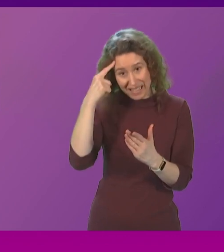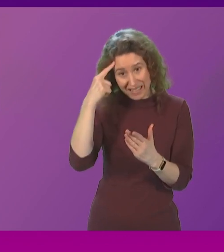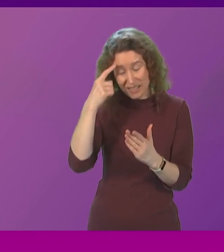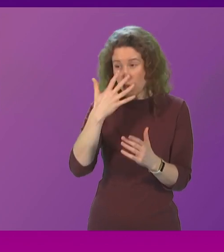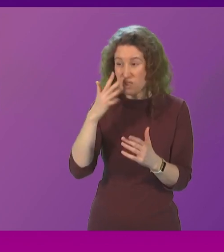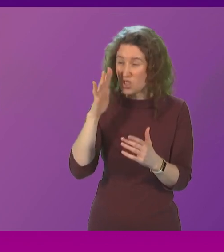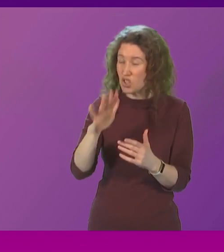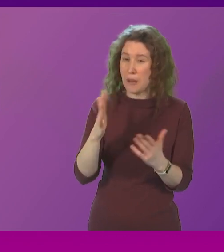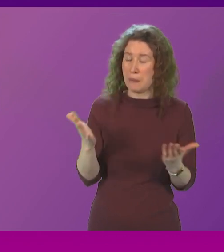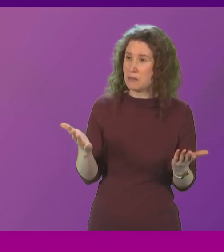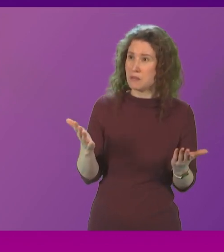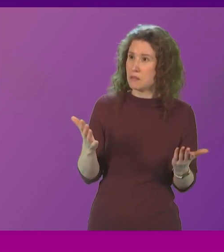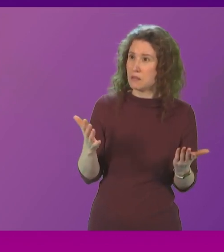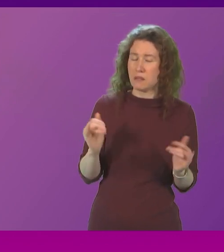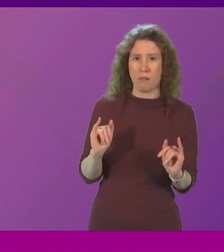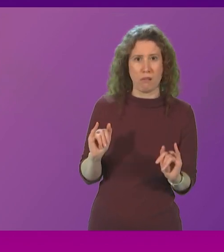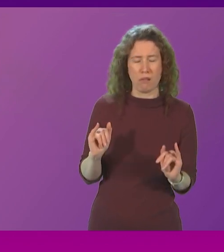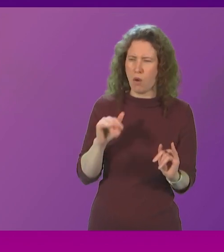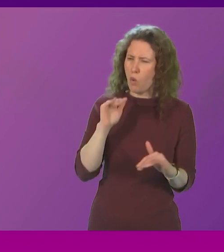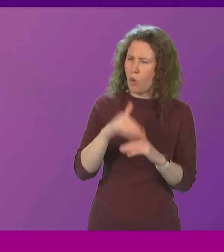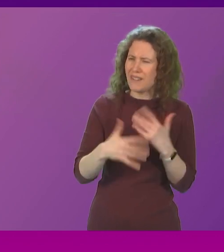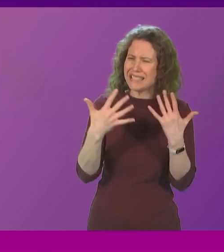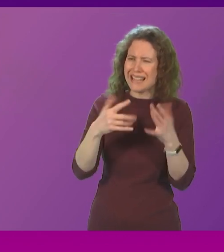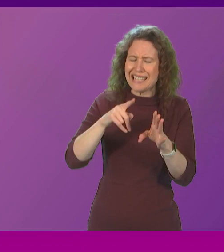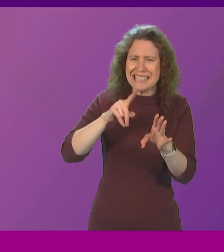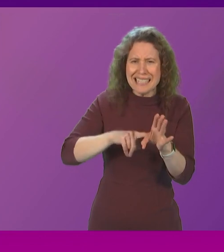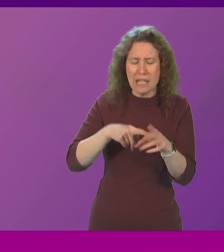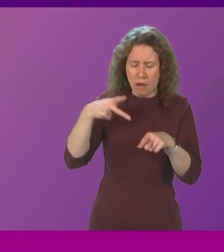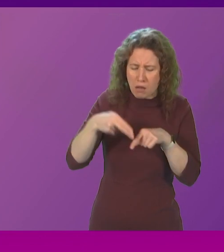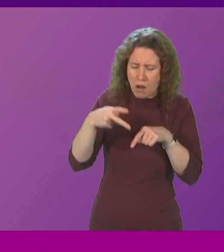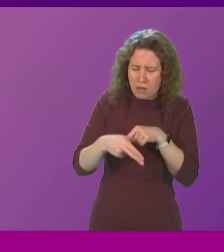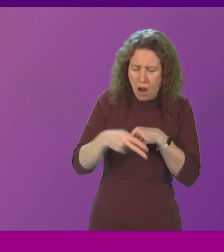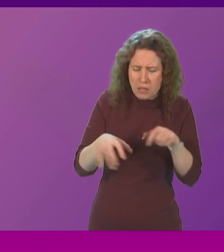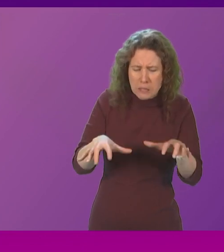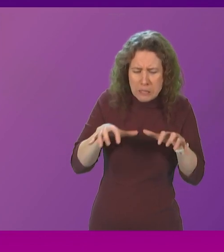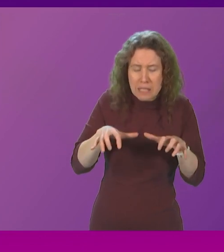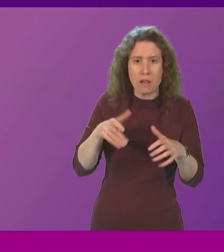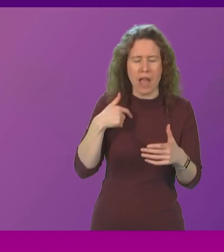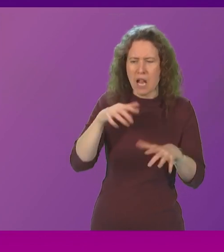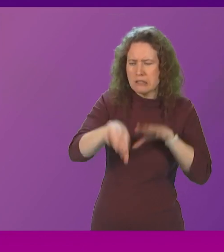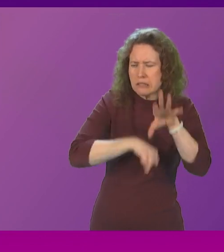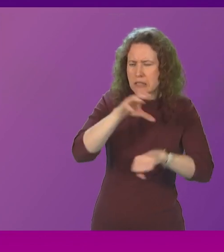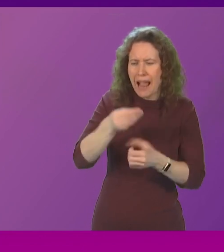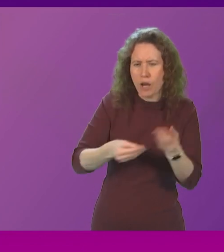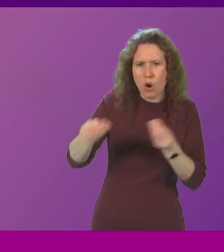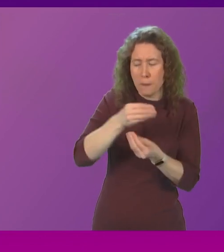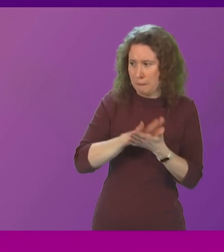More than a decade of austerity and economic vandalism mean that energy prices and inflation